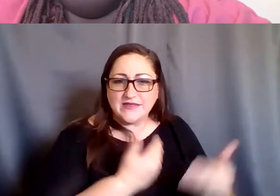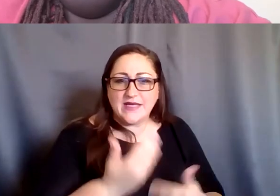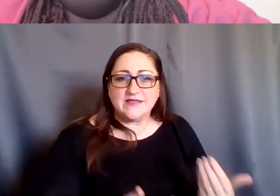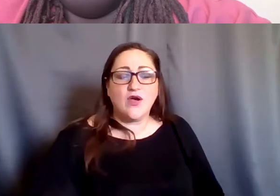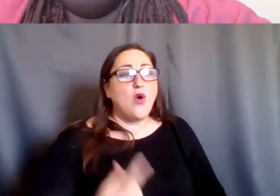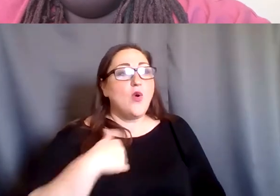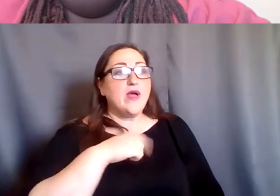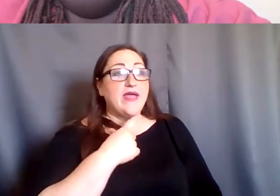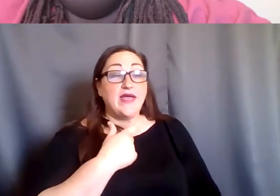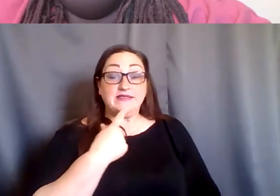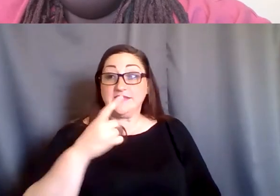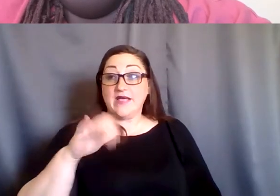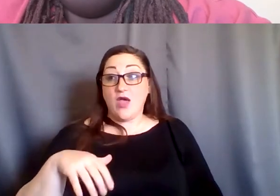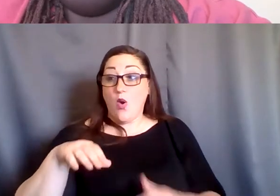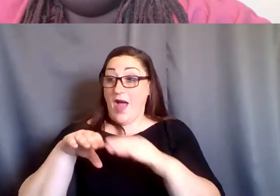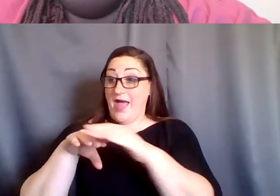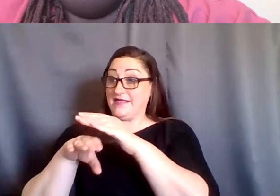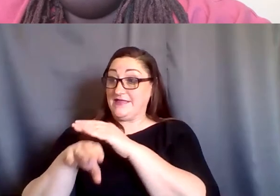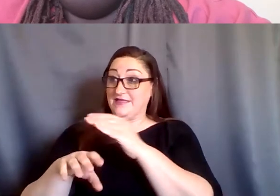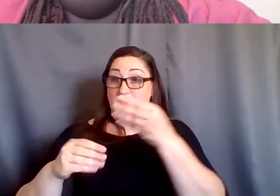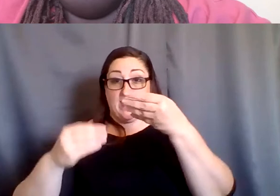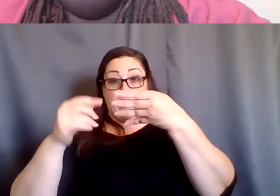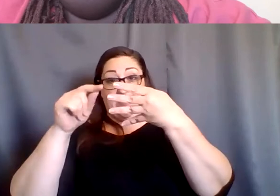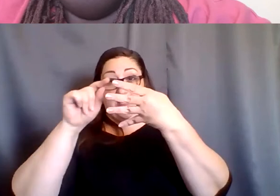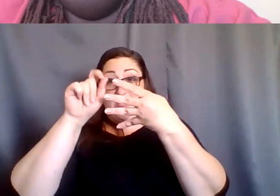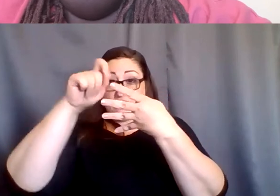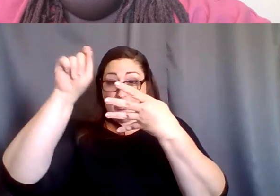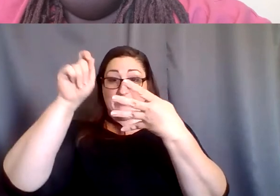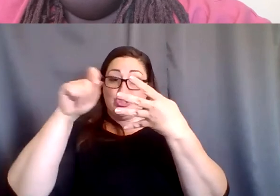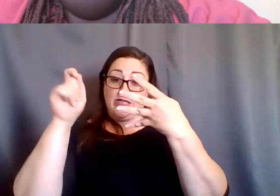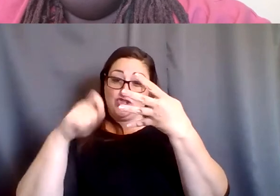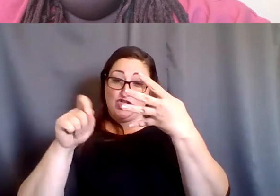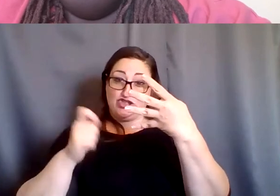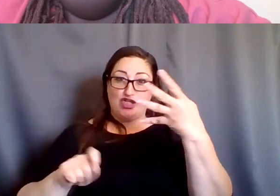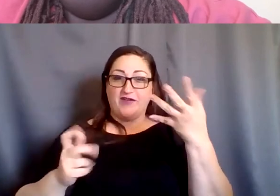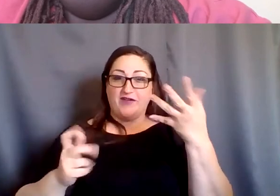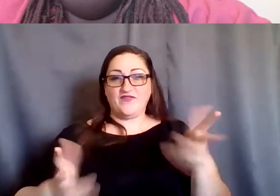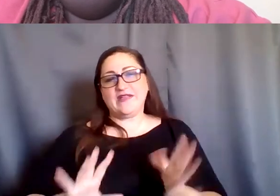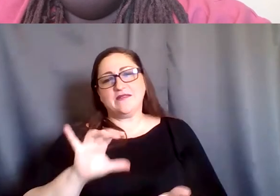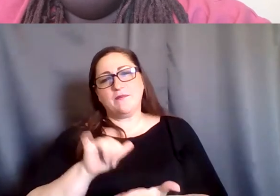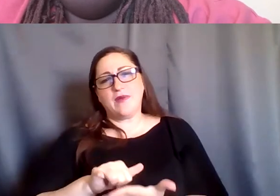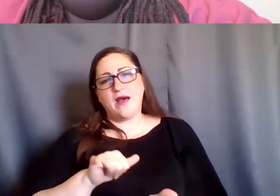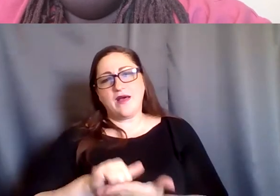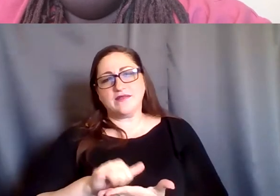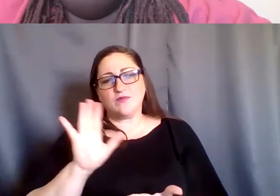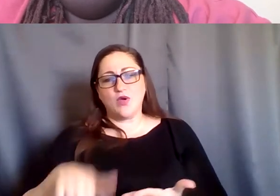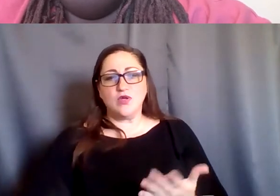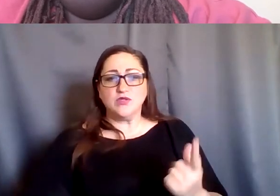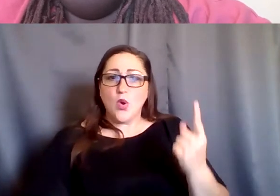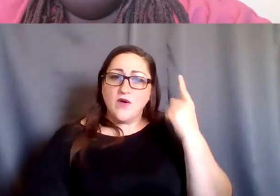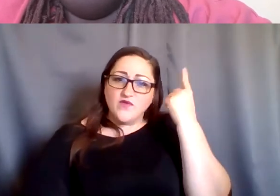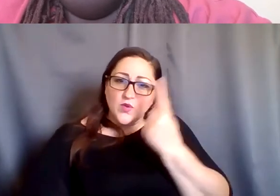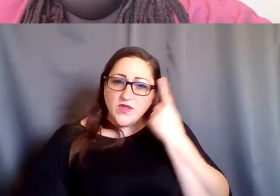or, honestly, we’ve seen elections where a polling place got foreclosed on the night before the election and the poll workers showed up and didn’t know it wasn’t going to be there, right?